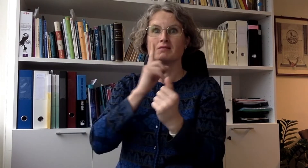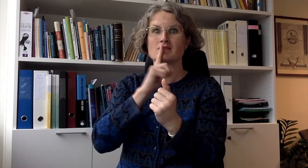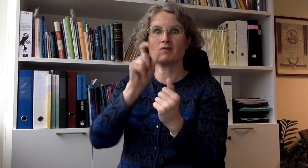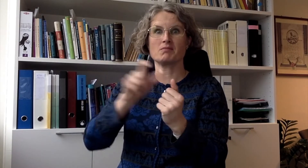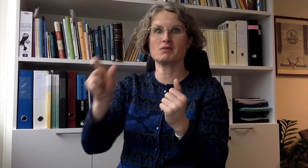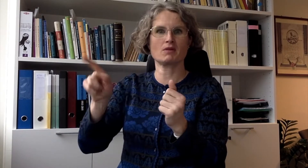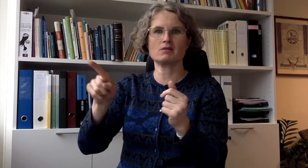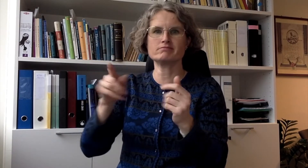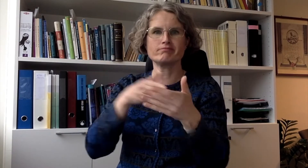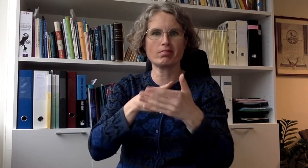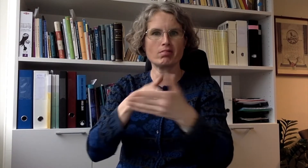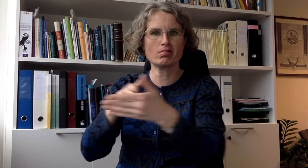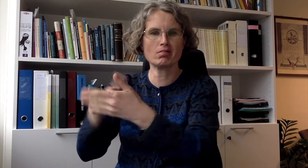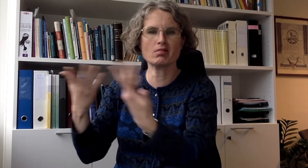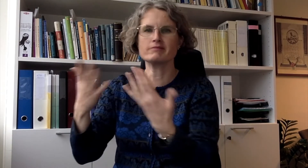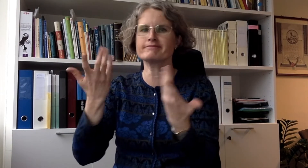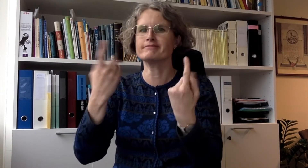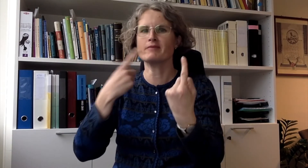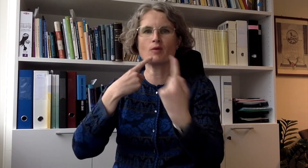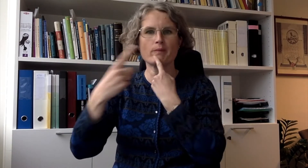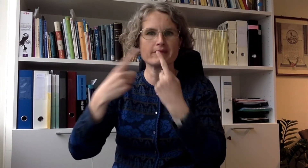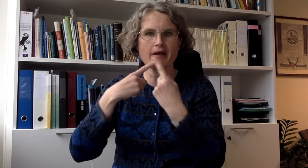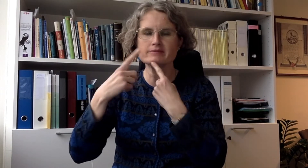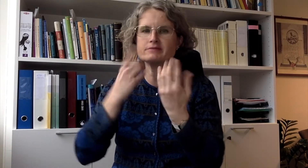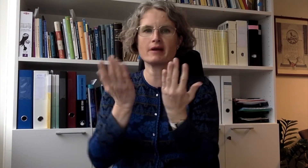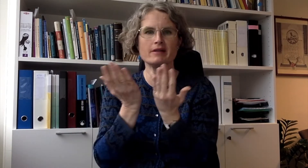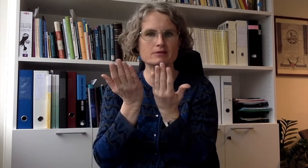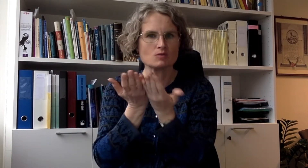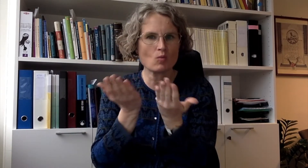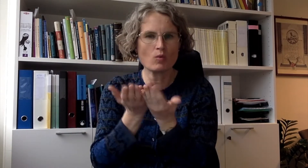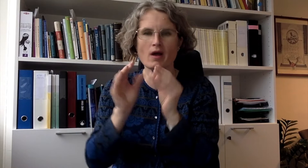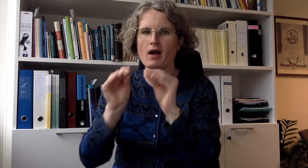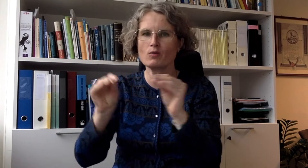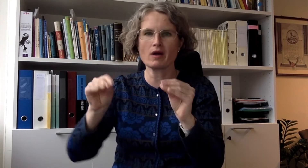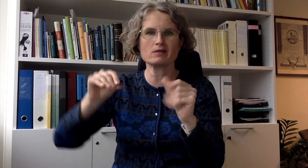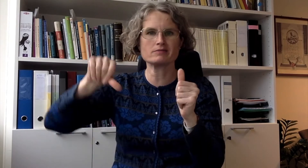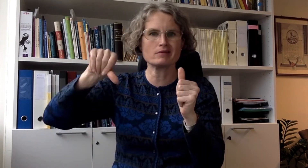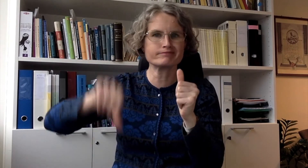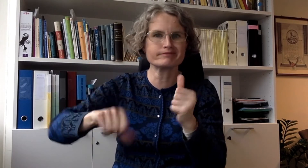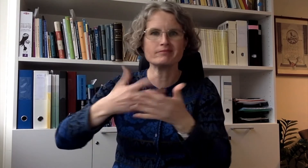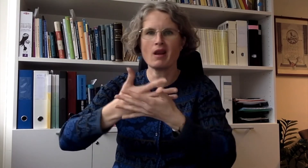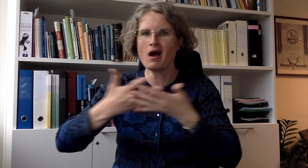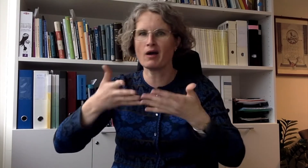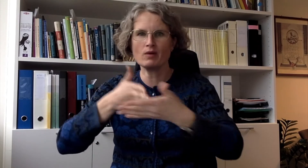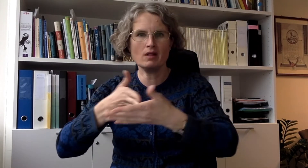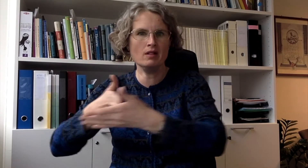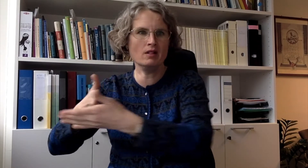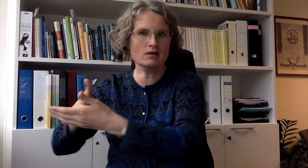Many Deaf persons face barriers - communication, education, language barriers